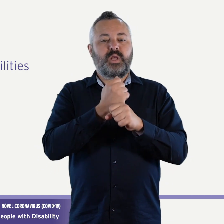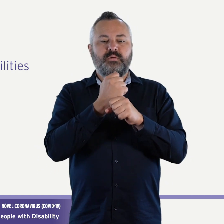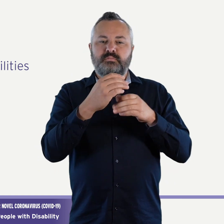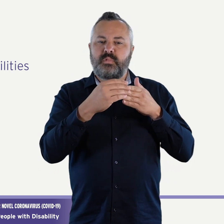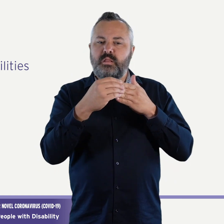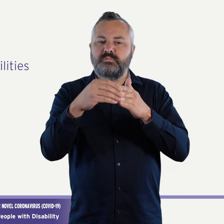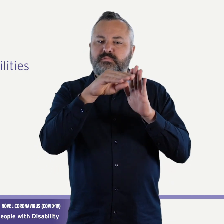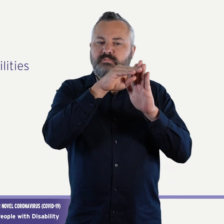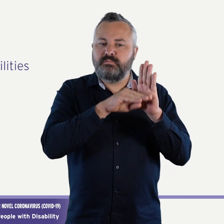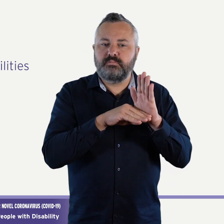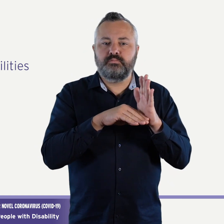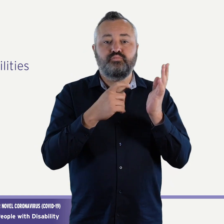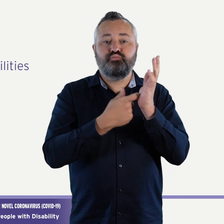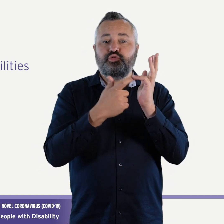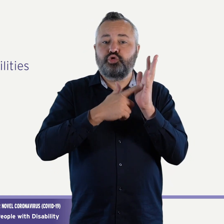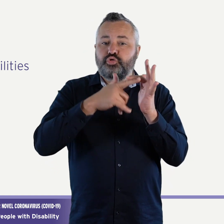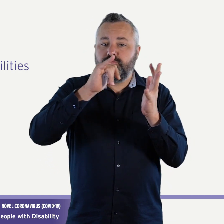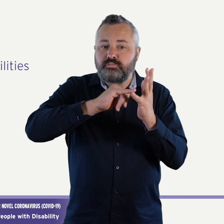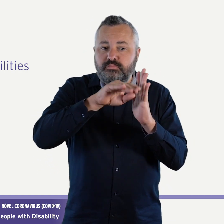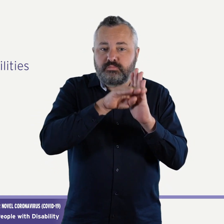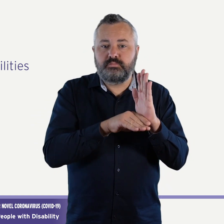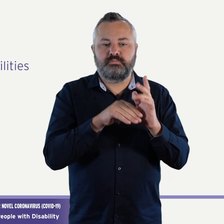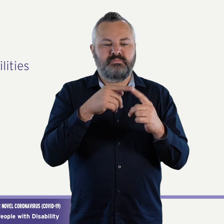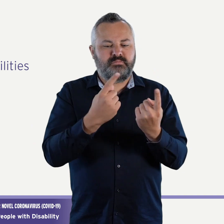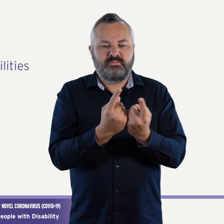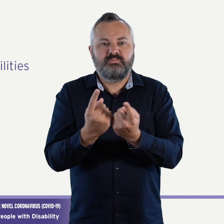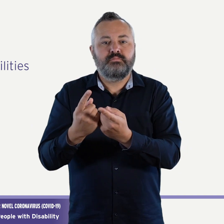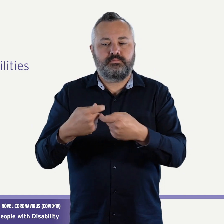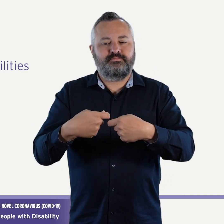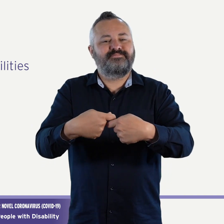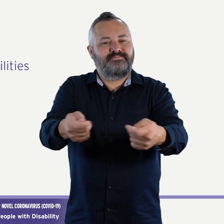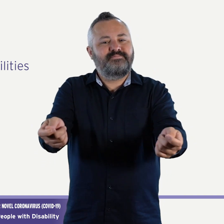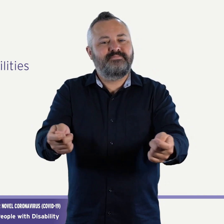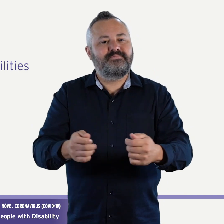Preparation and dissemination of national guidelines, procedures and other resources.